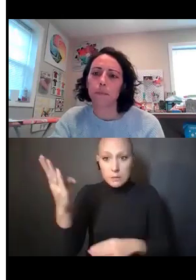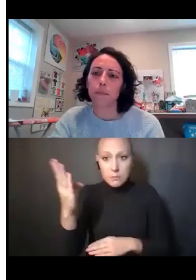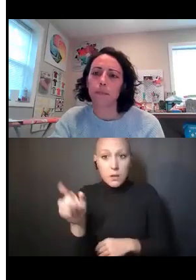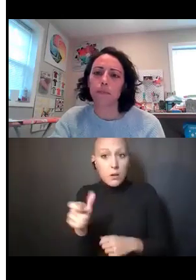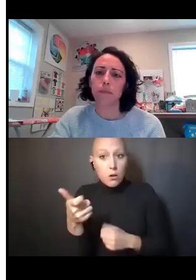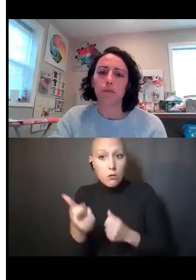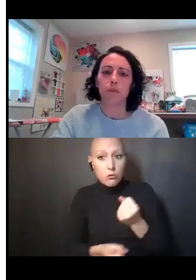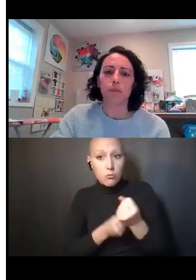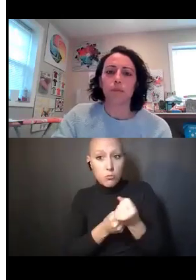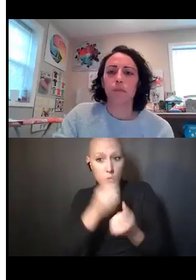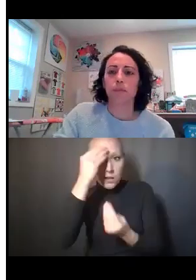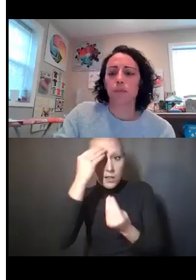it needs to be included.